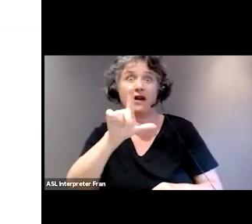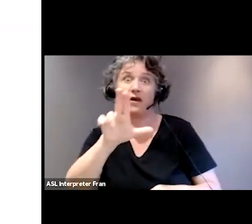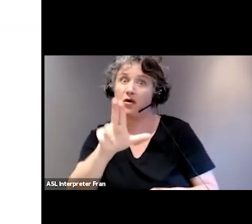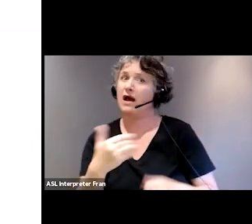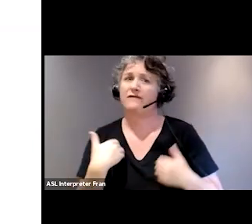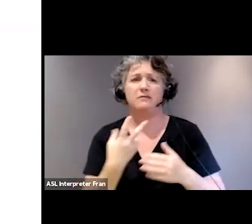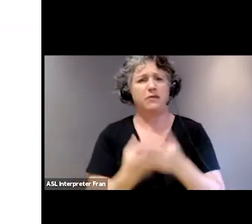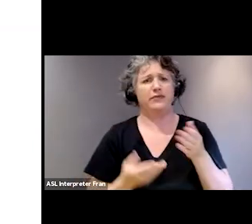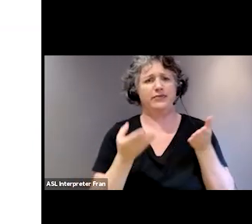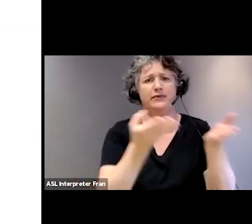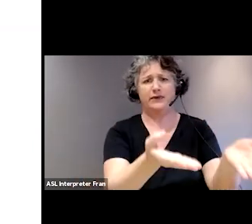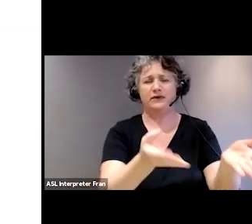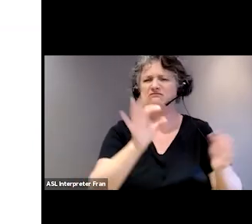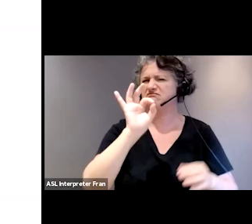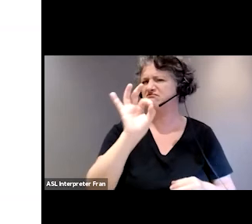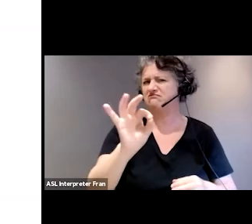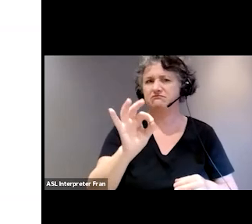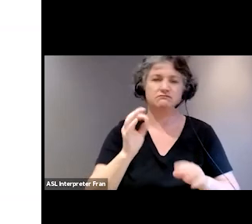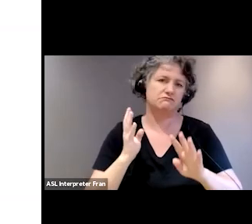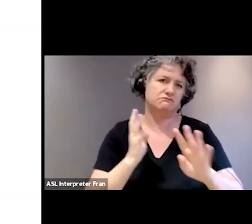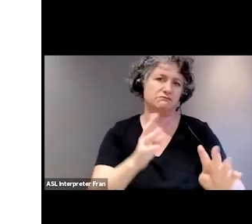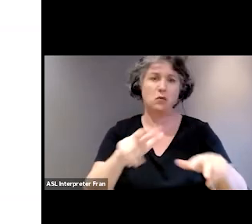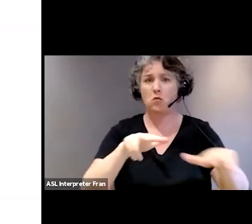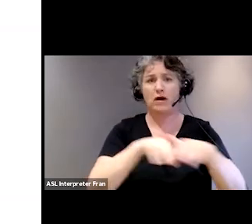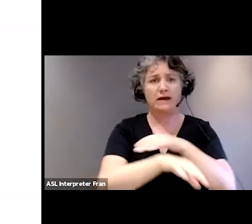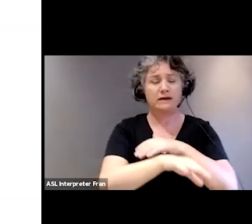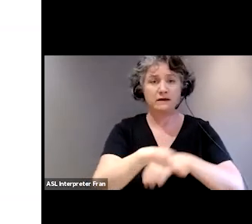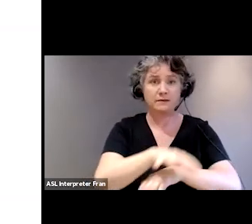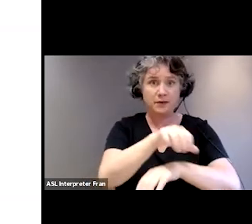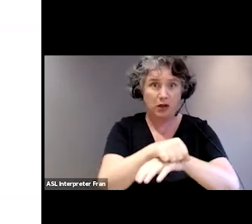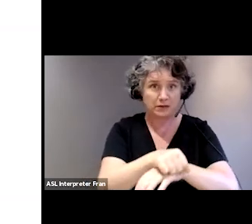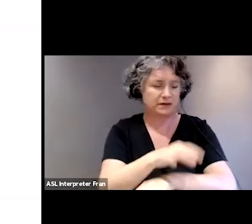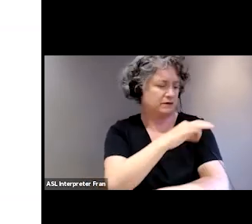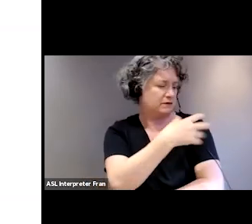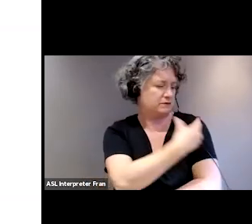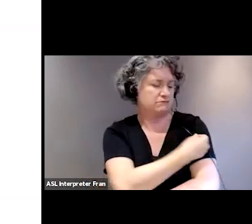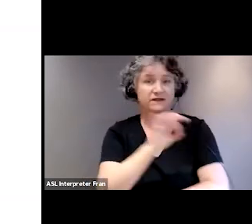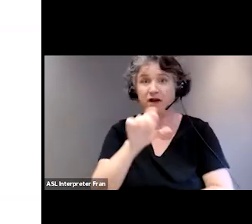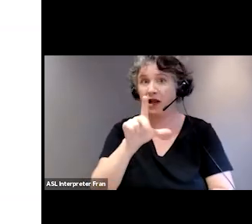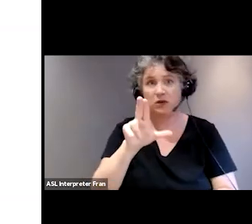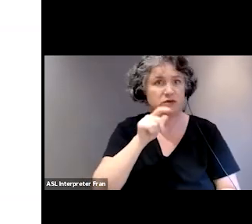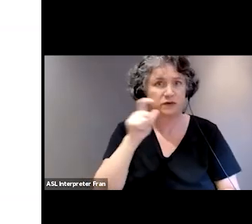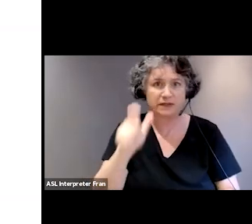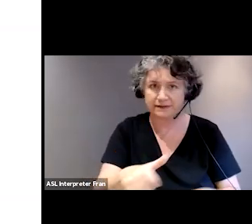titled: where can I get my flu vaccine? Flu vaccines are administered at the mass immunization clinics here in Toronto, that is just one option. As of October 27 last